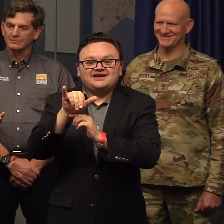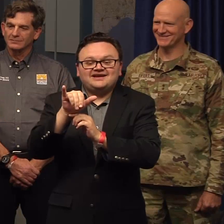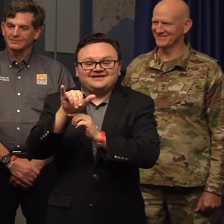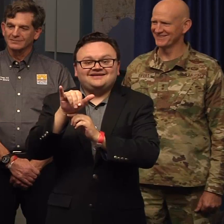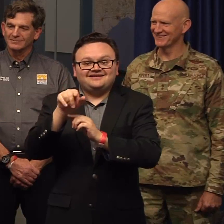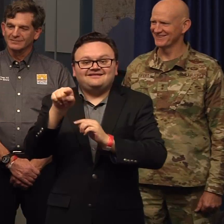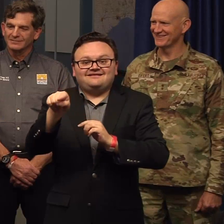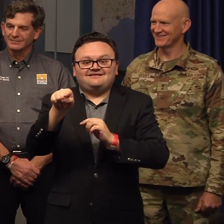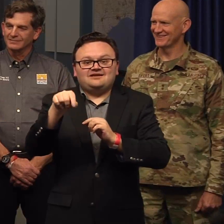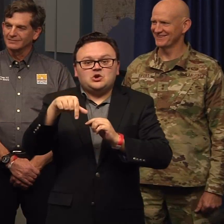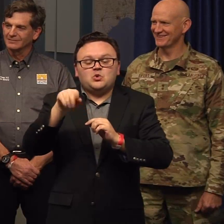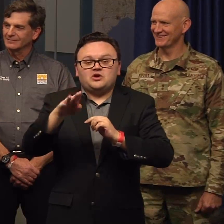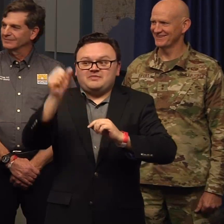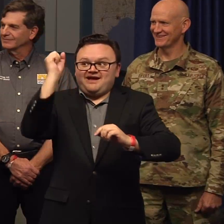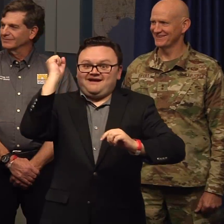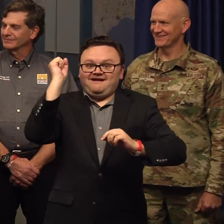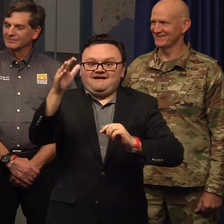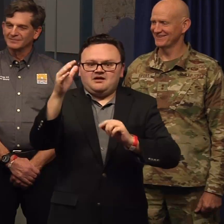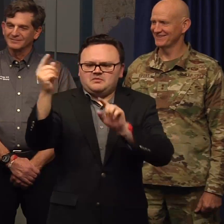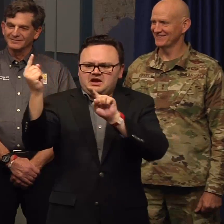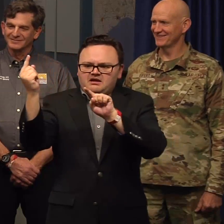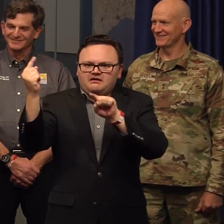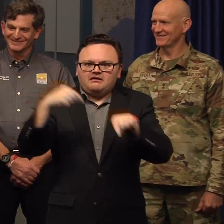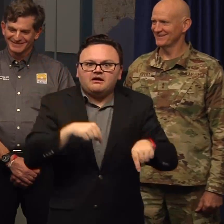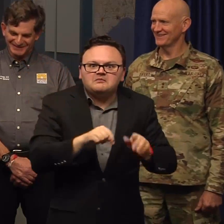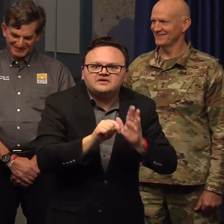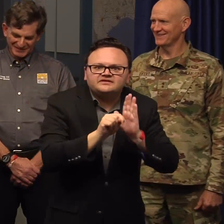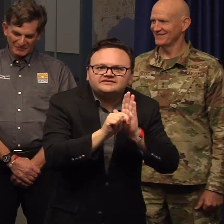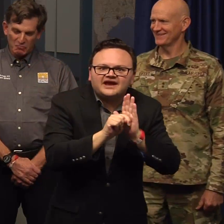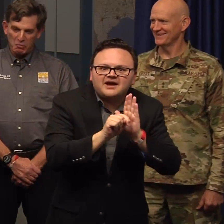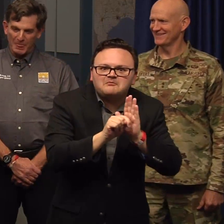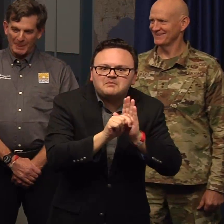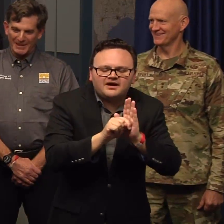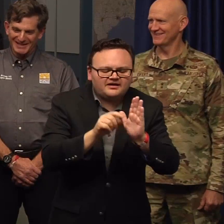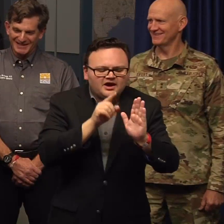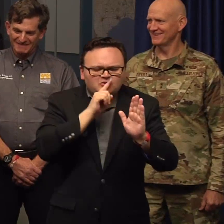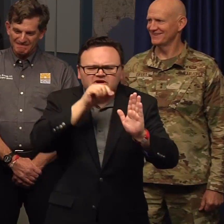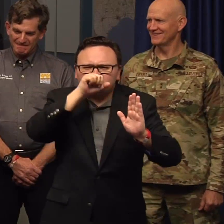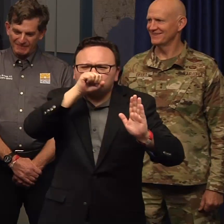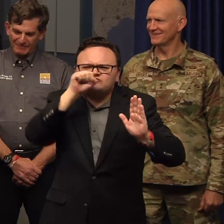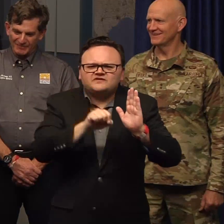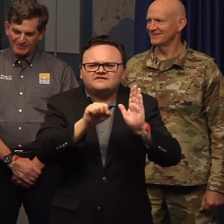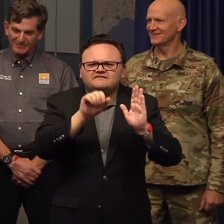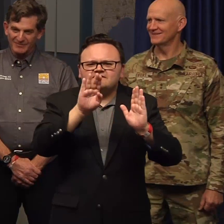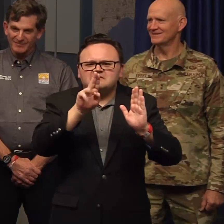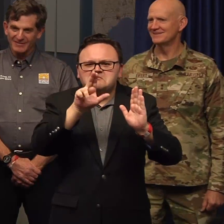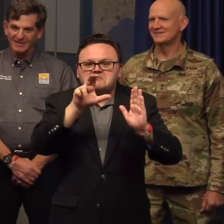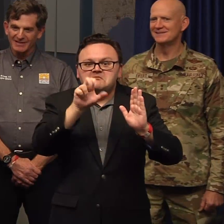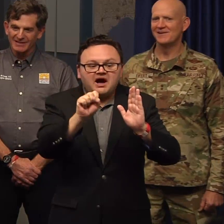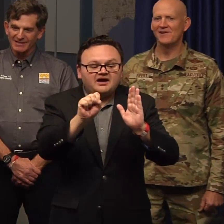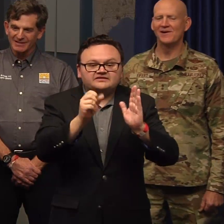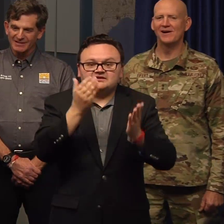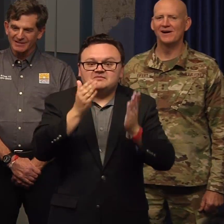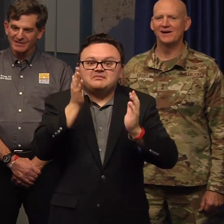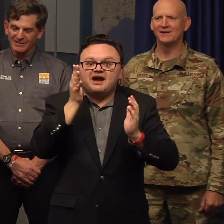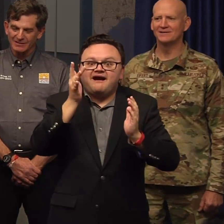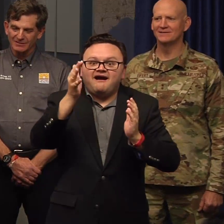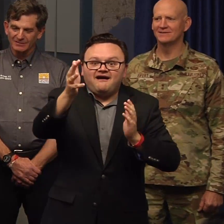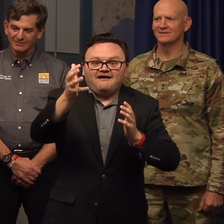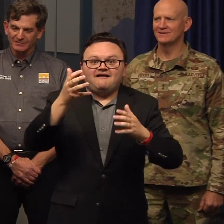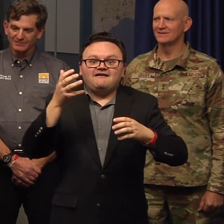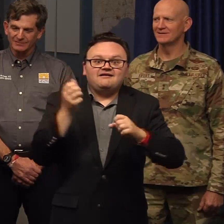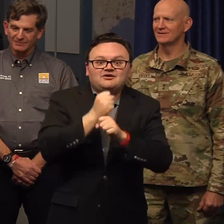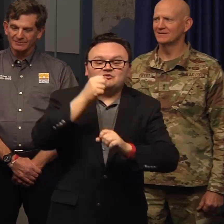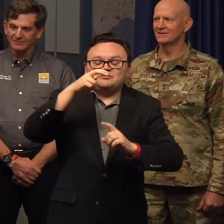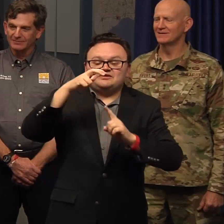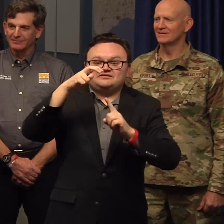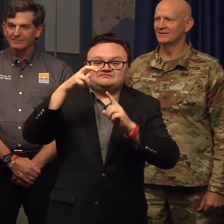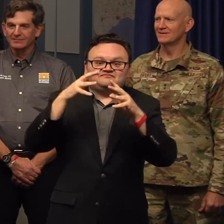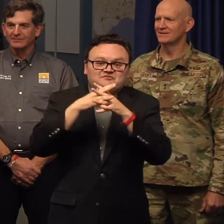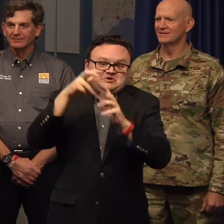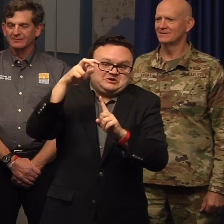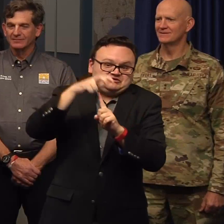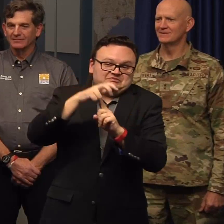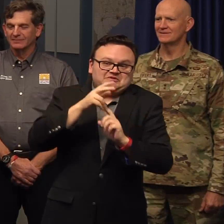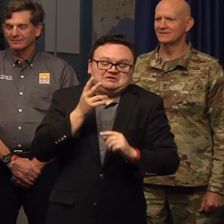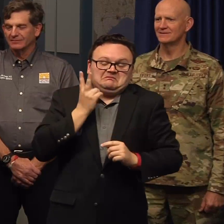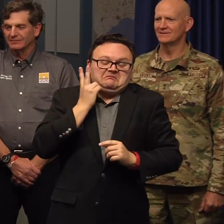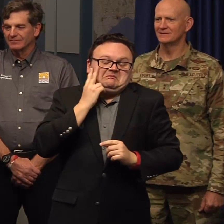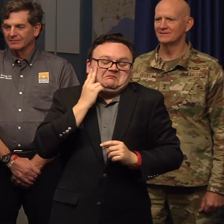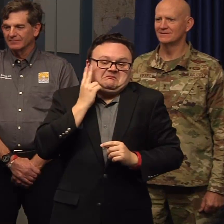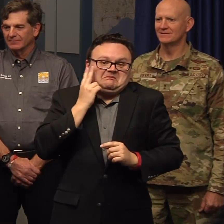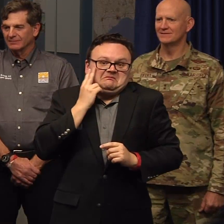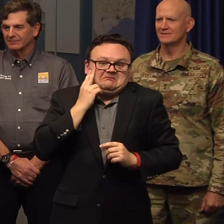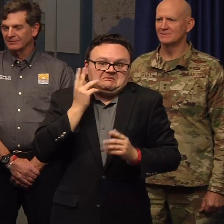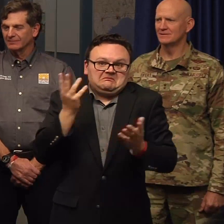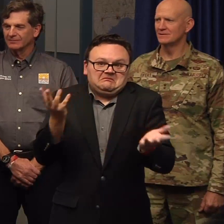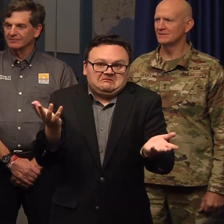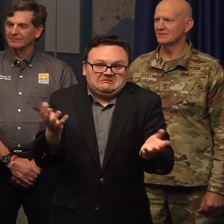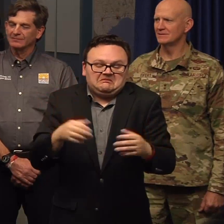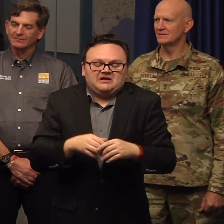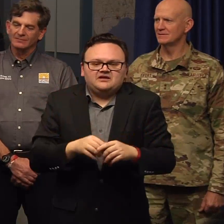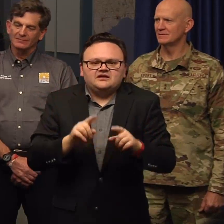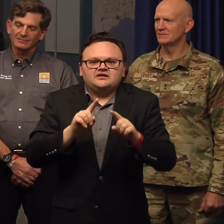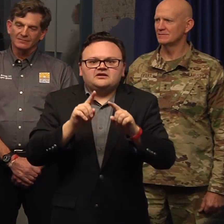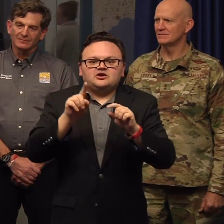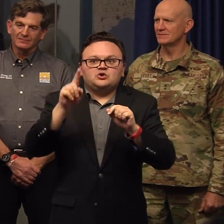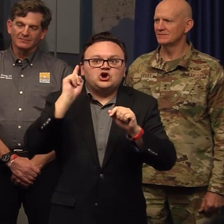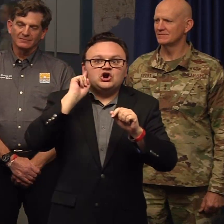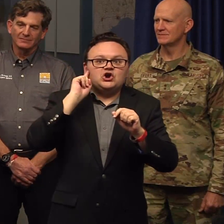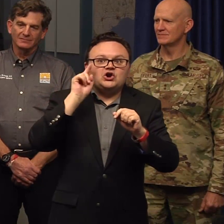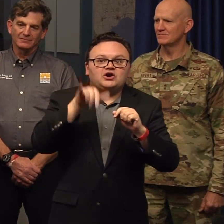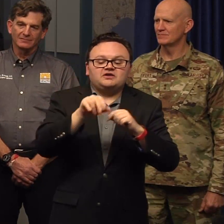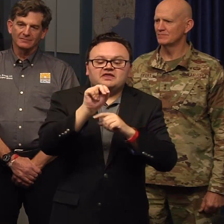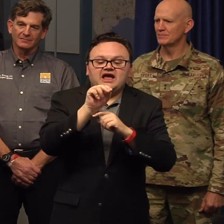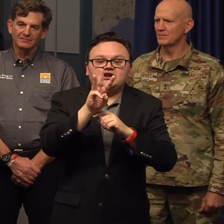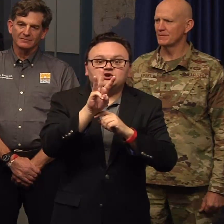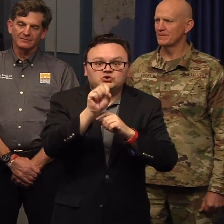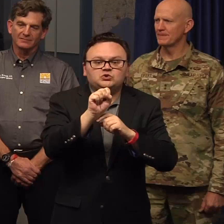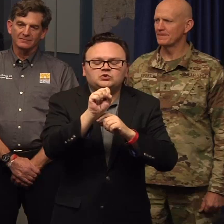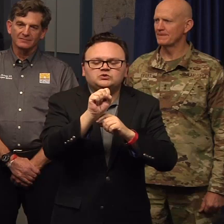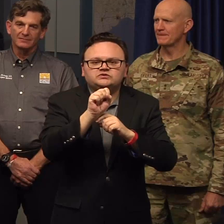THIS, TOM BRADY IS COMING TO